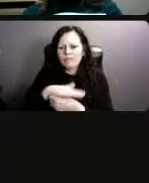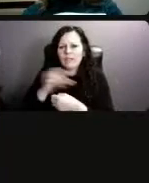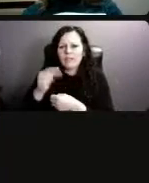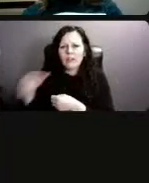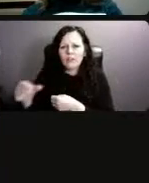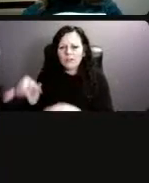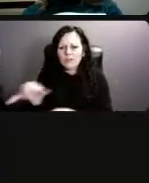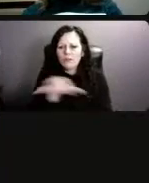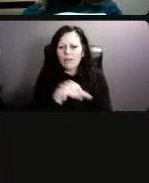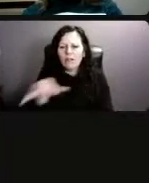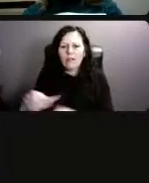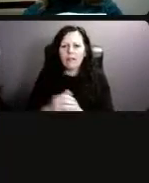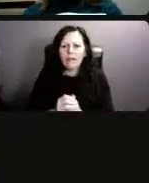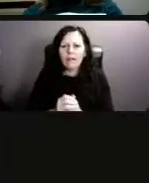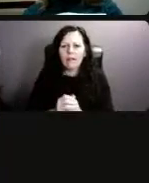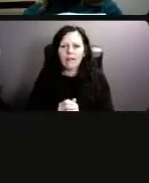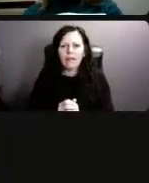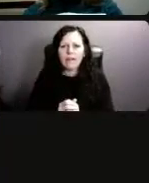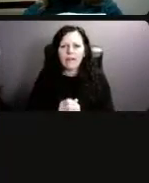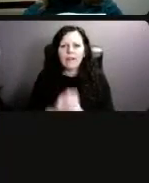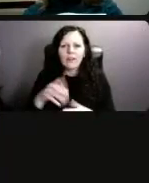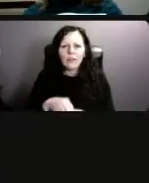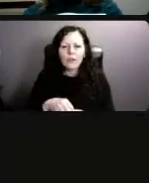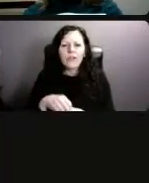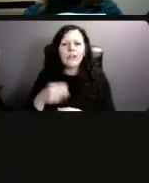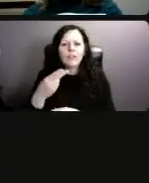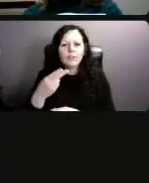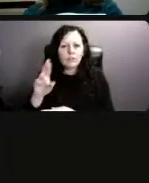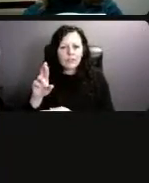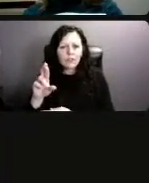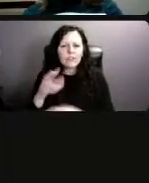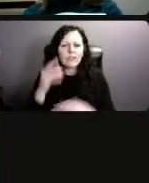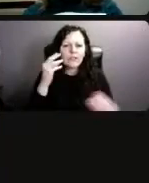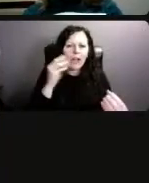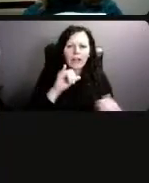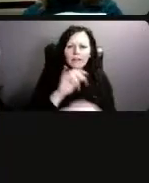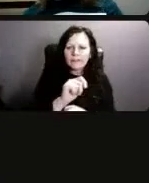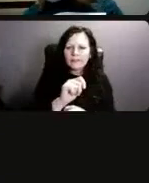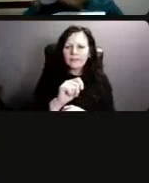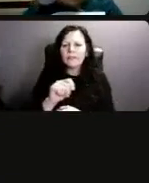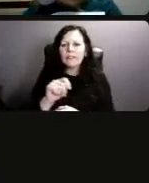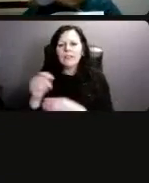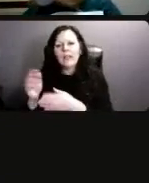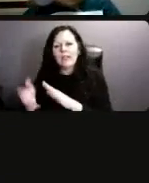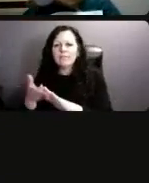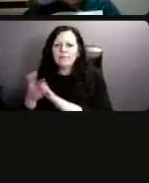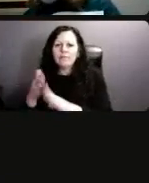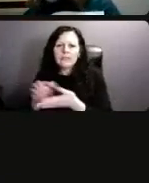GOVERNMENT THAT AS YOU CAN IMAGINE BY THE NAME SERVE AND